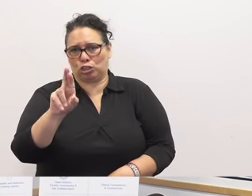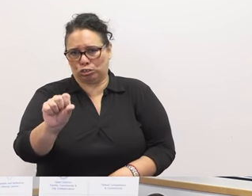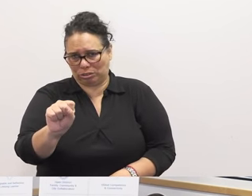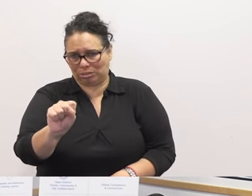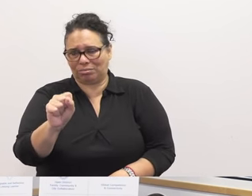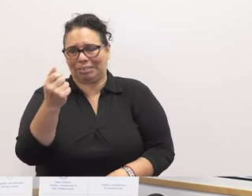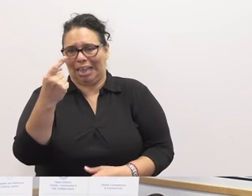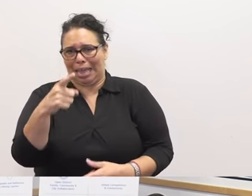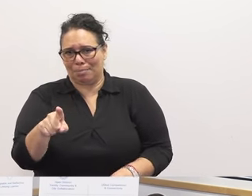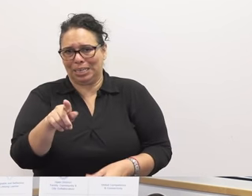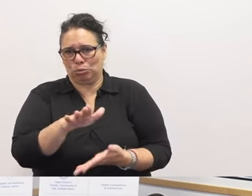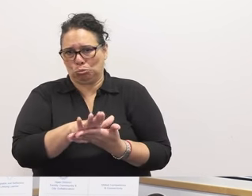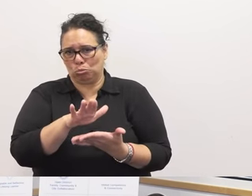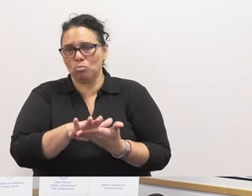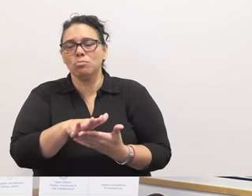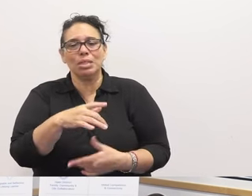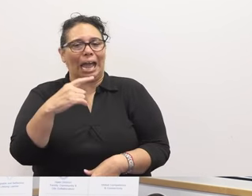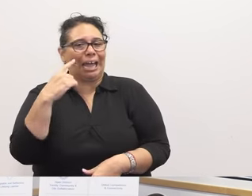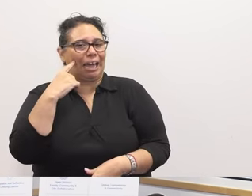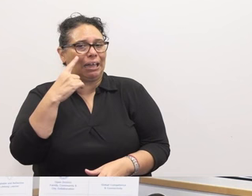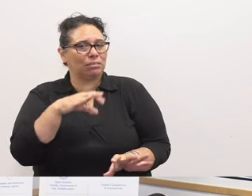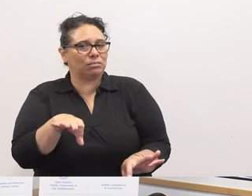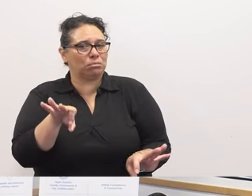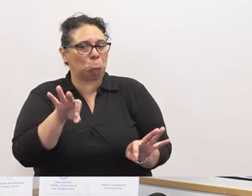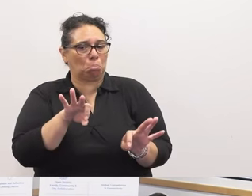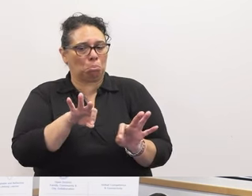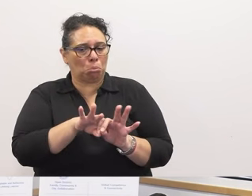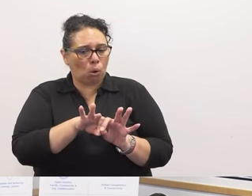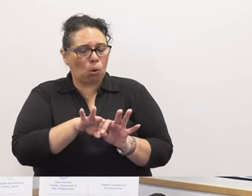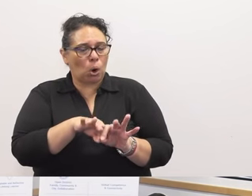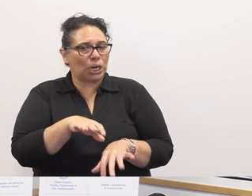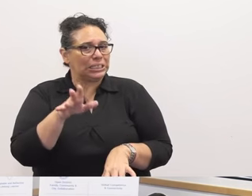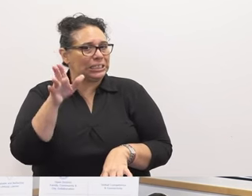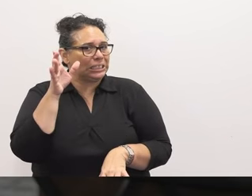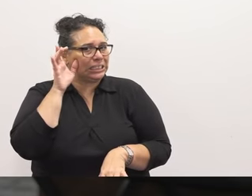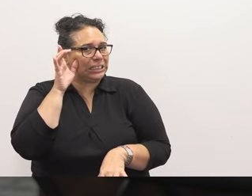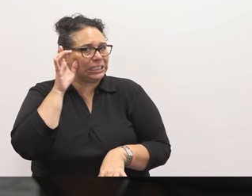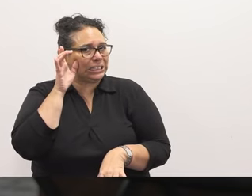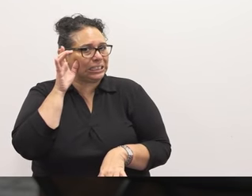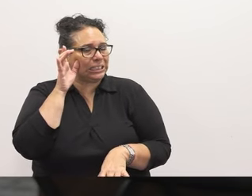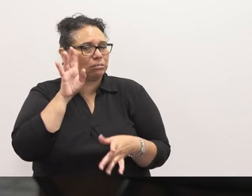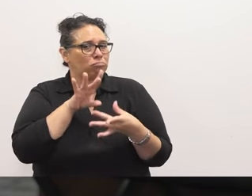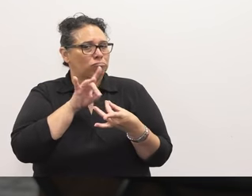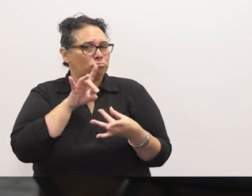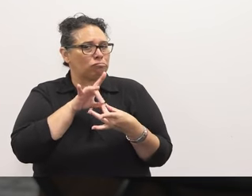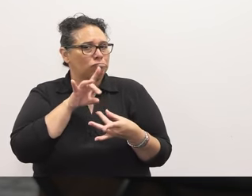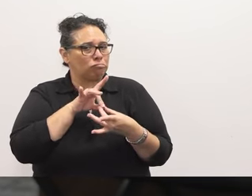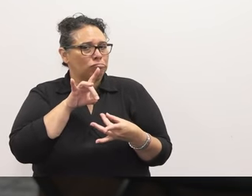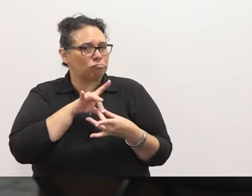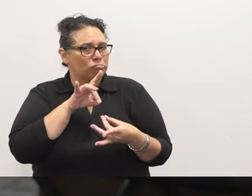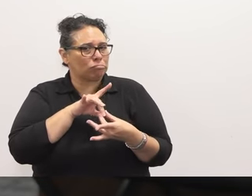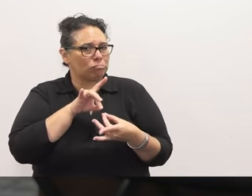I think that it is important to hear these anecdotal components and using some of these